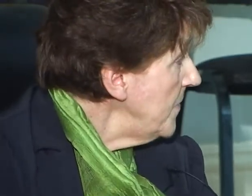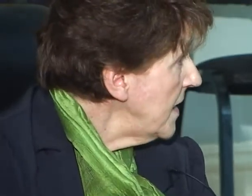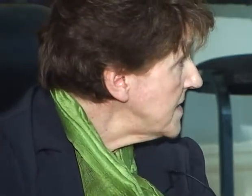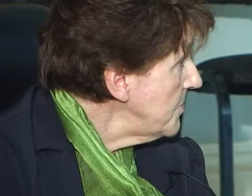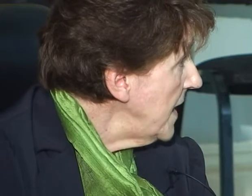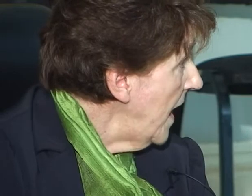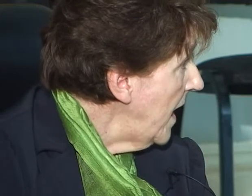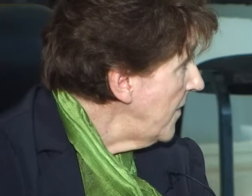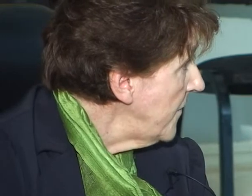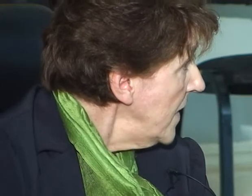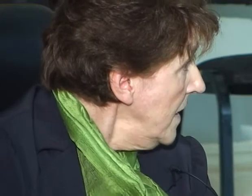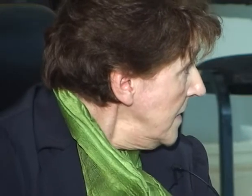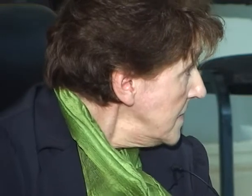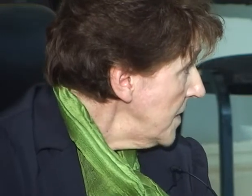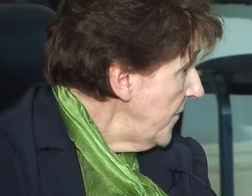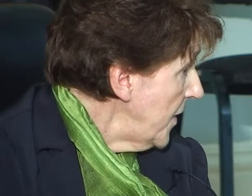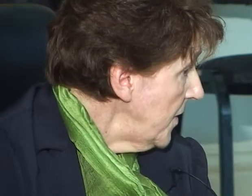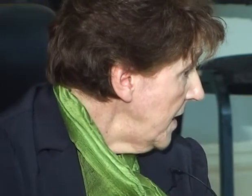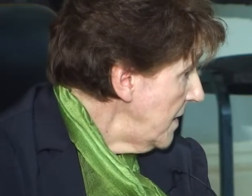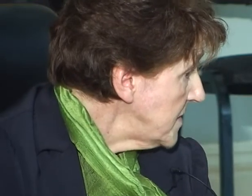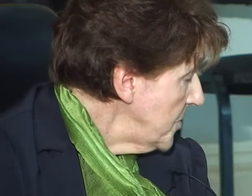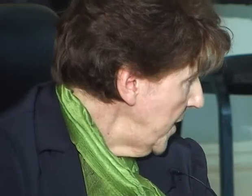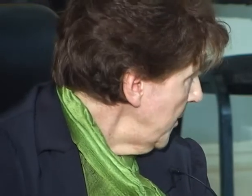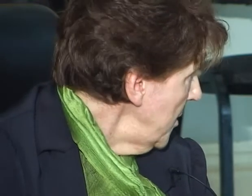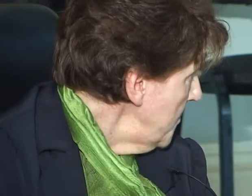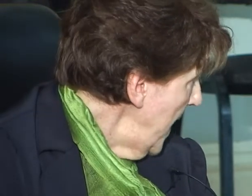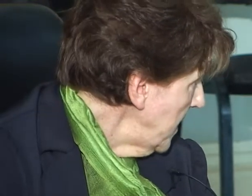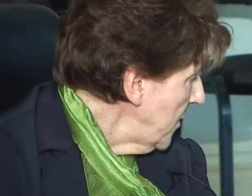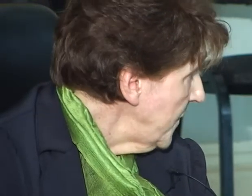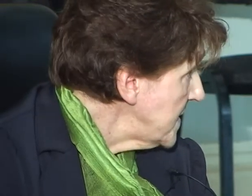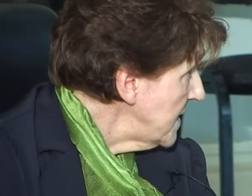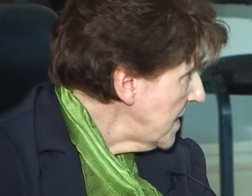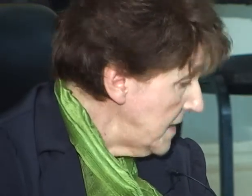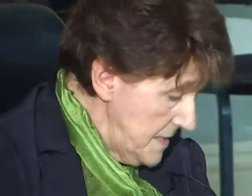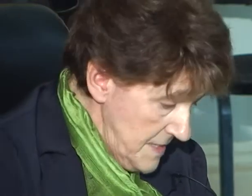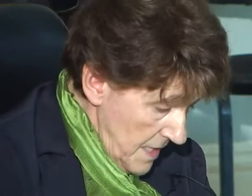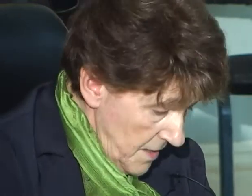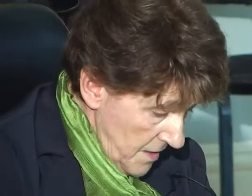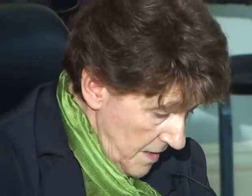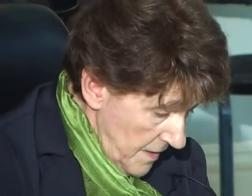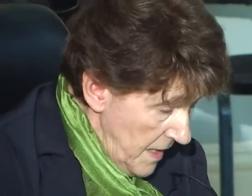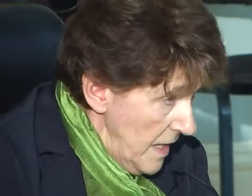because we have some very superior medical facilities here.